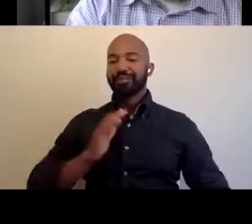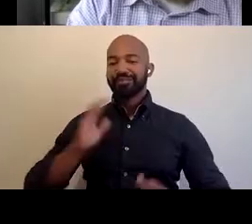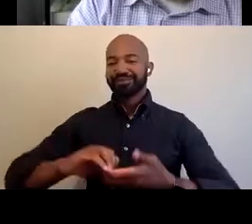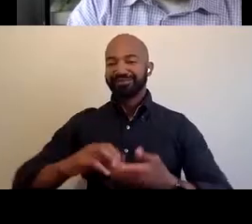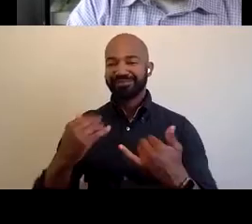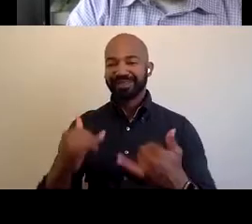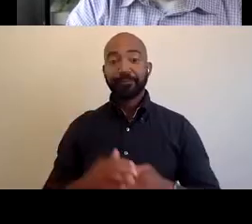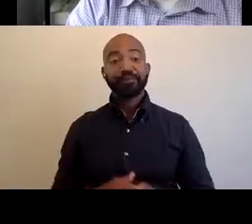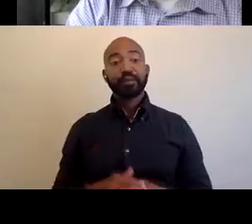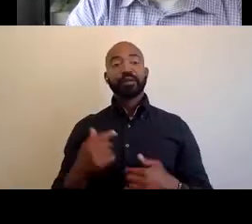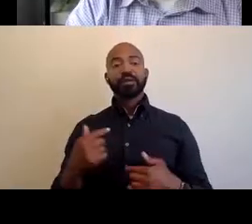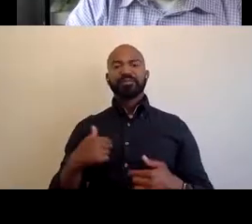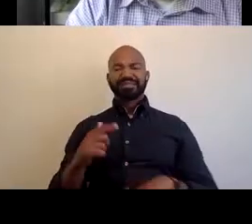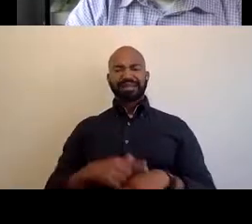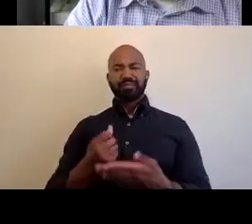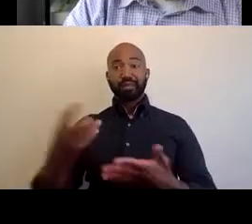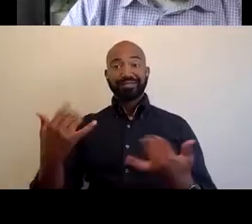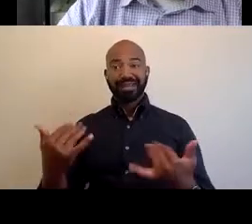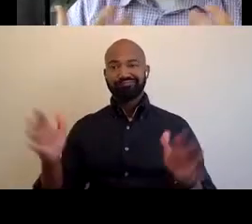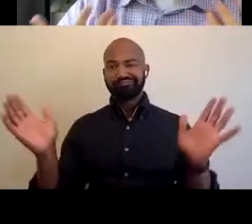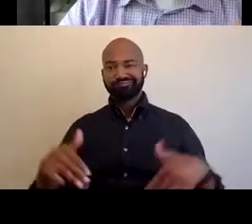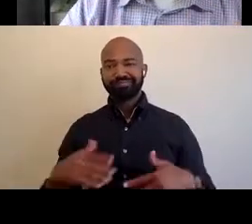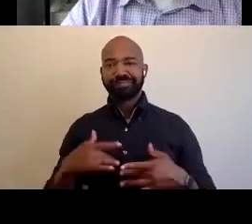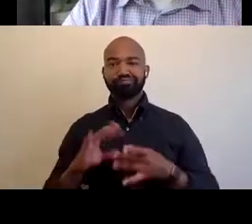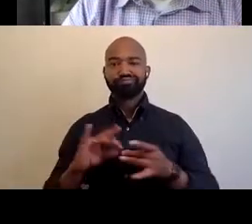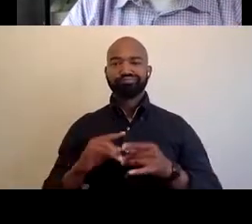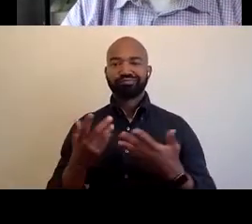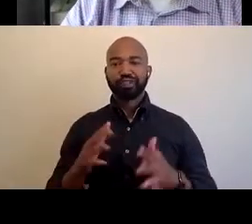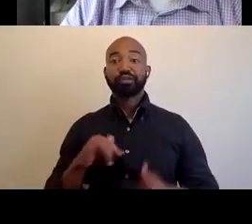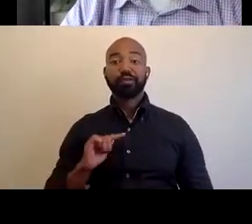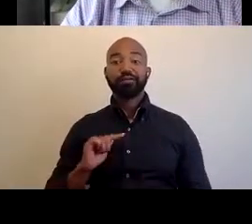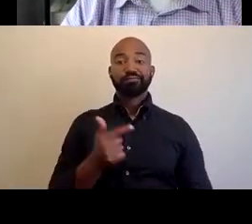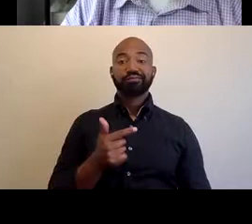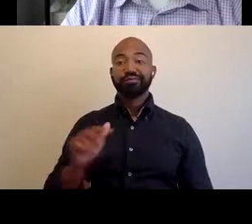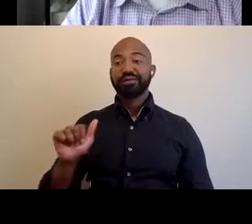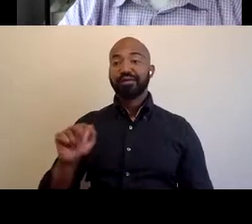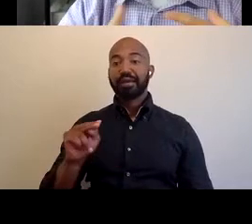and I'm gonna turn things over to Annie who's gonna talk all about feminizing hormones